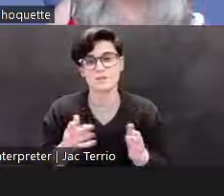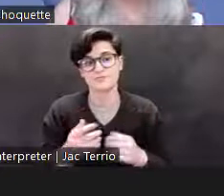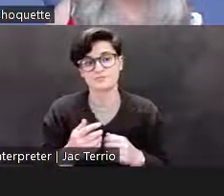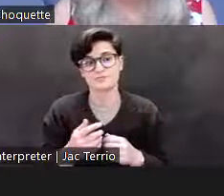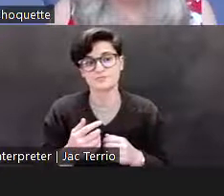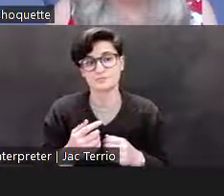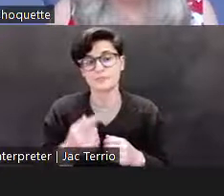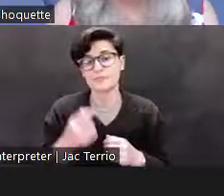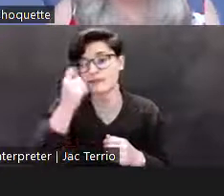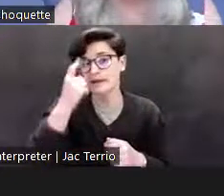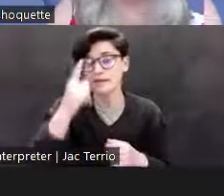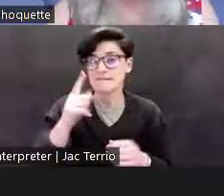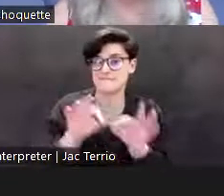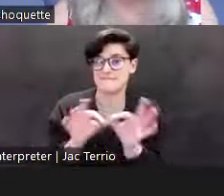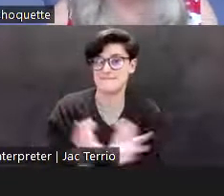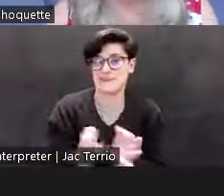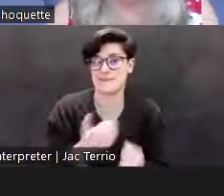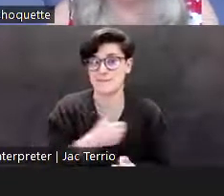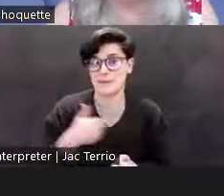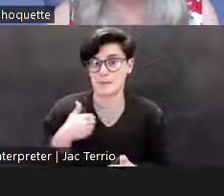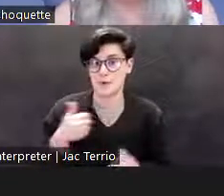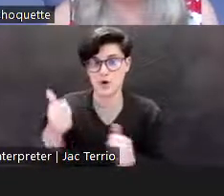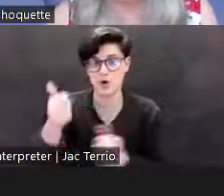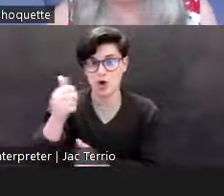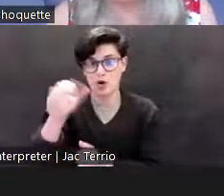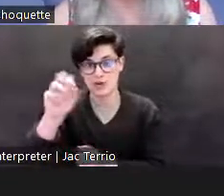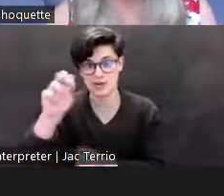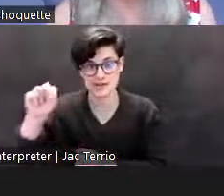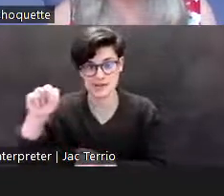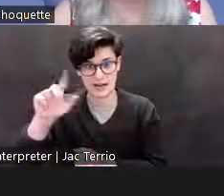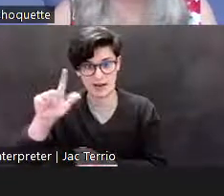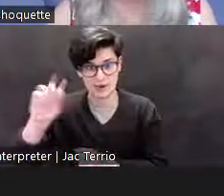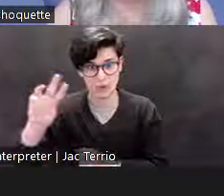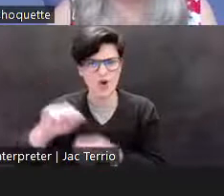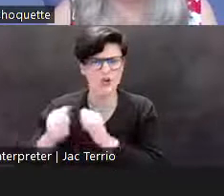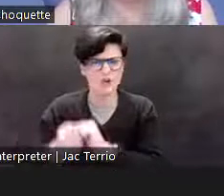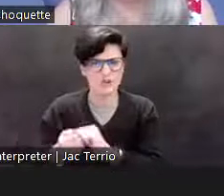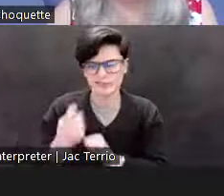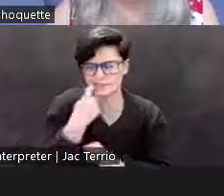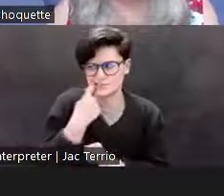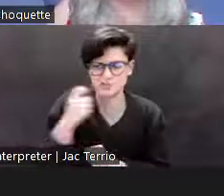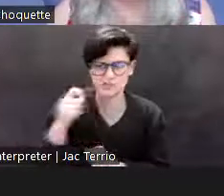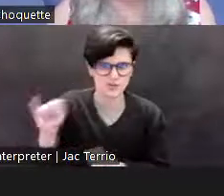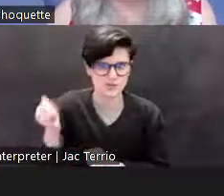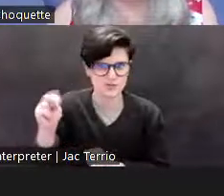of family member under Connecticut law changed in January, and it is much broader now under